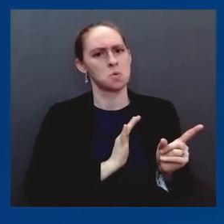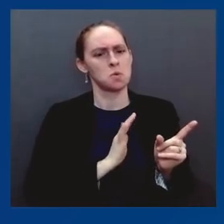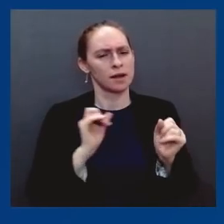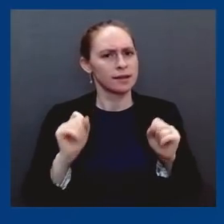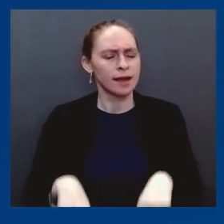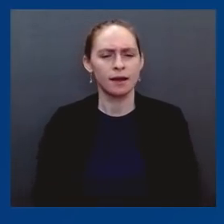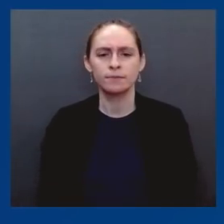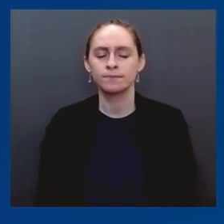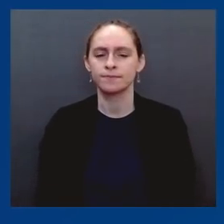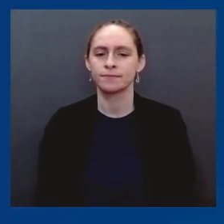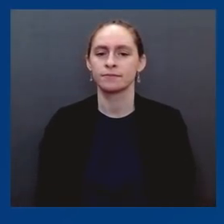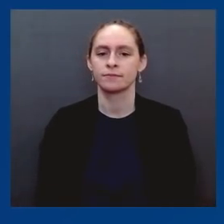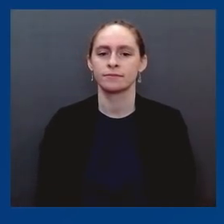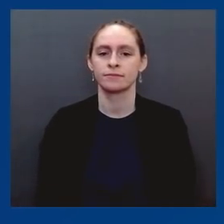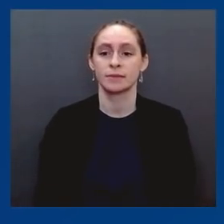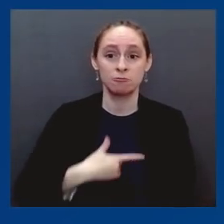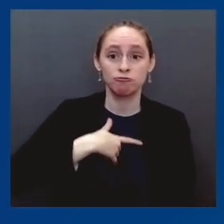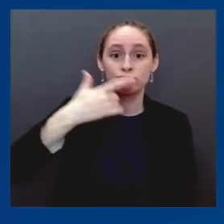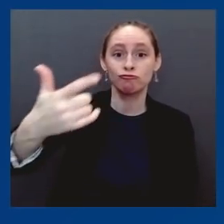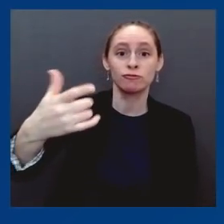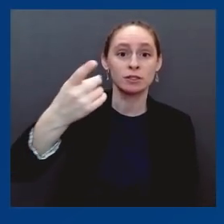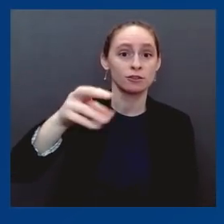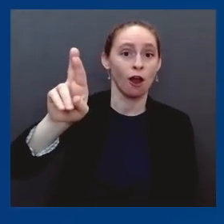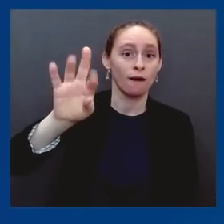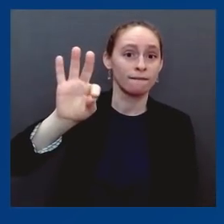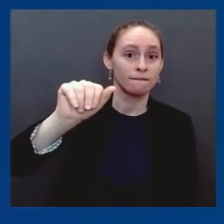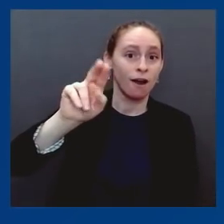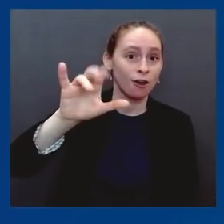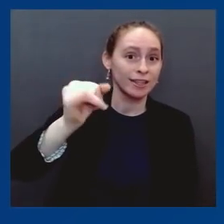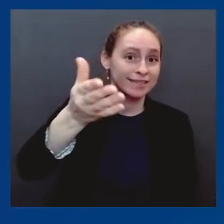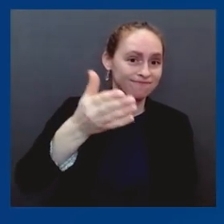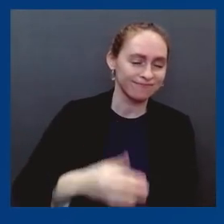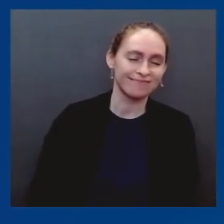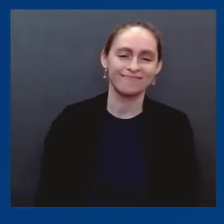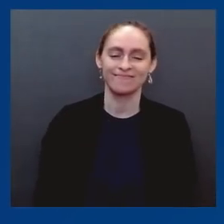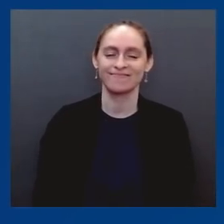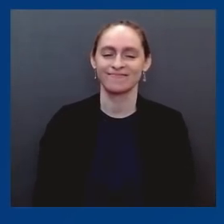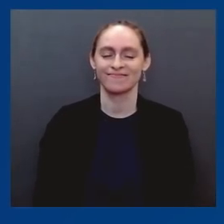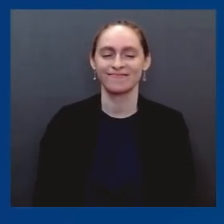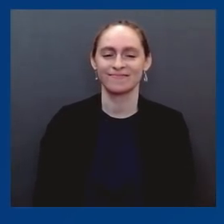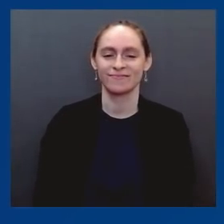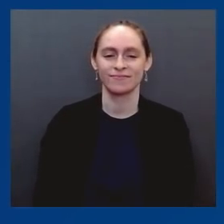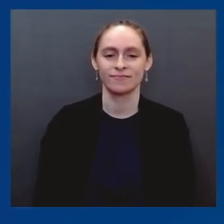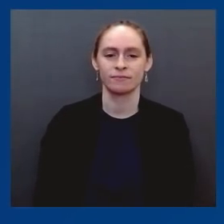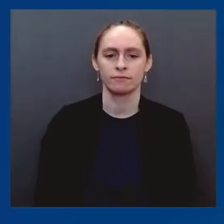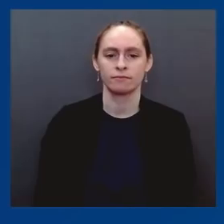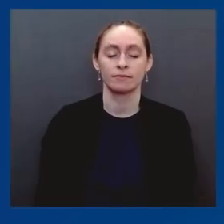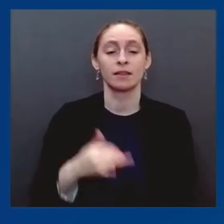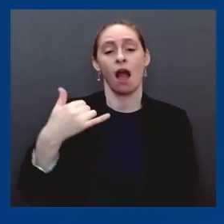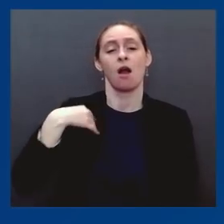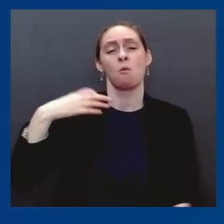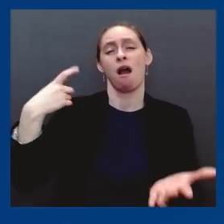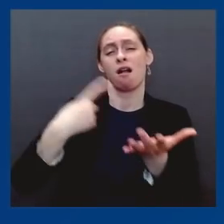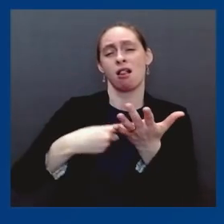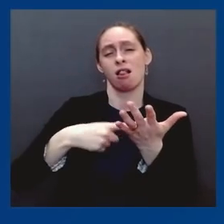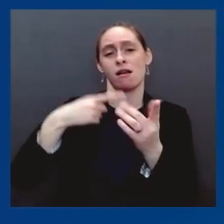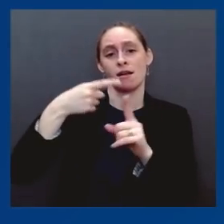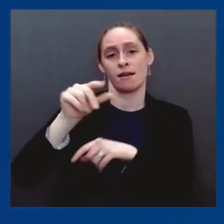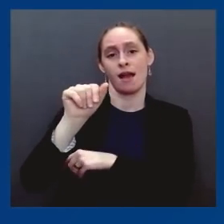everyone knows from the beginning that it is not, by the nature of the technical aspect of the test, as sensitive as a PCR.